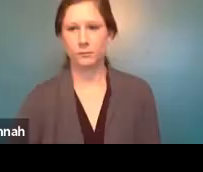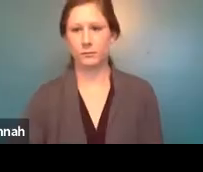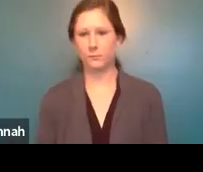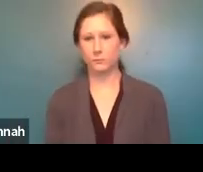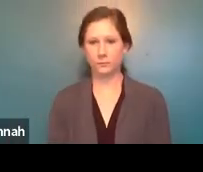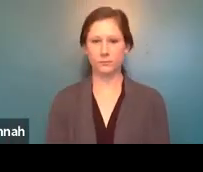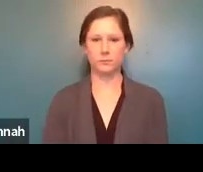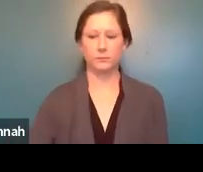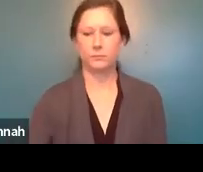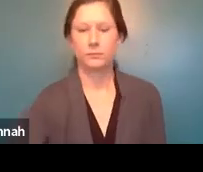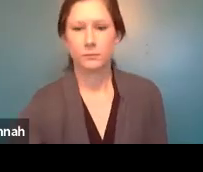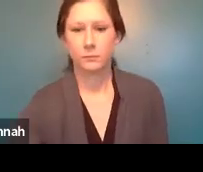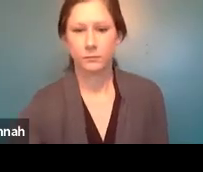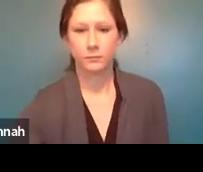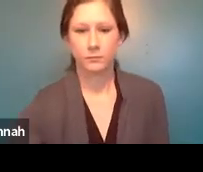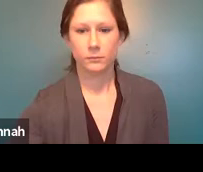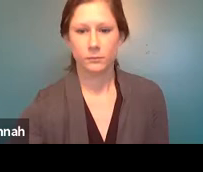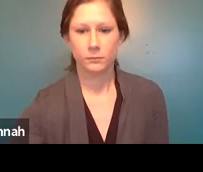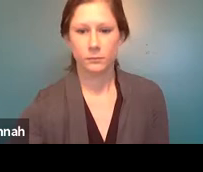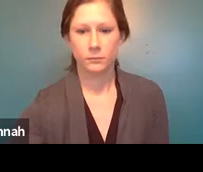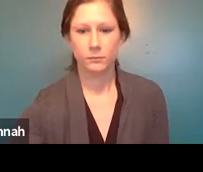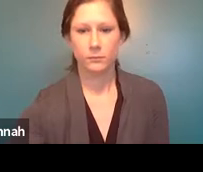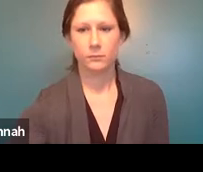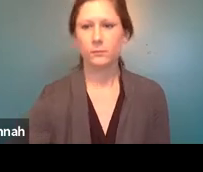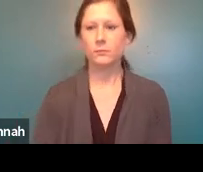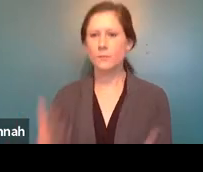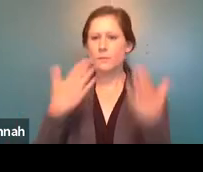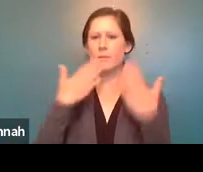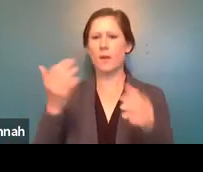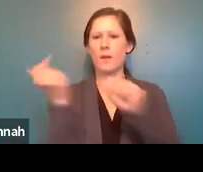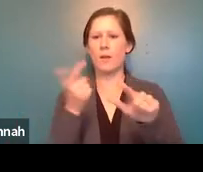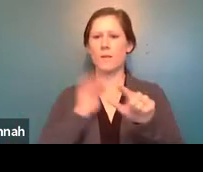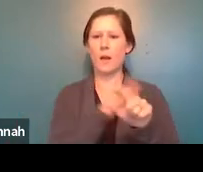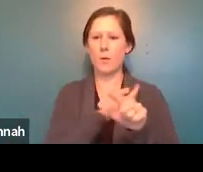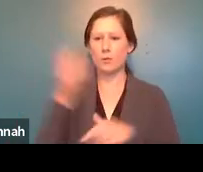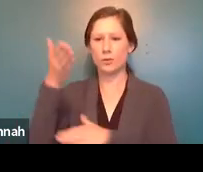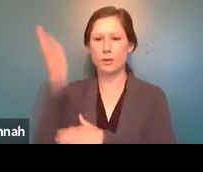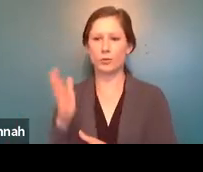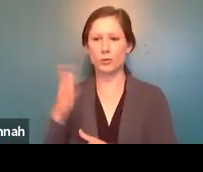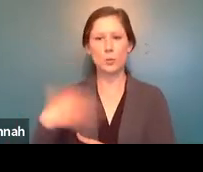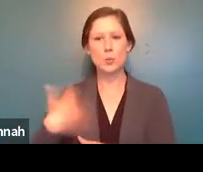Magan: Thank you to all of our presenters for that great information. We're going to turn to questions and answers